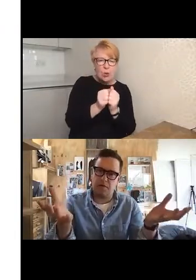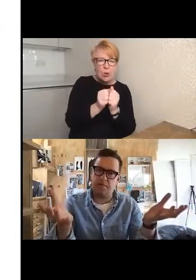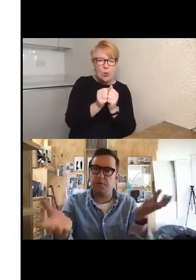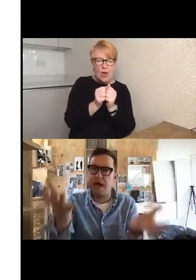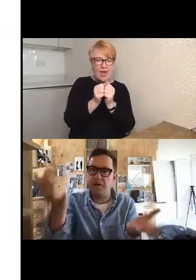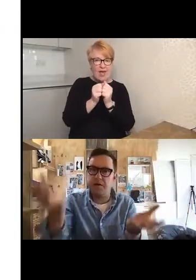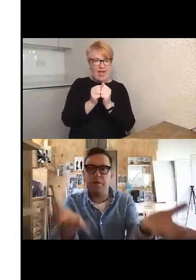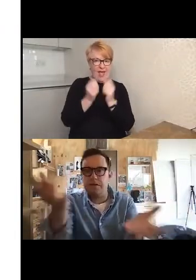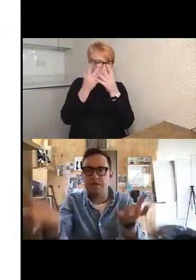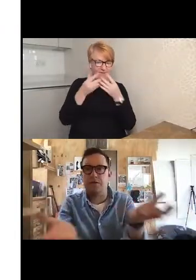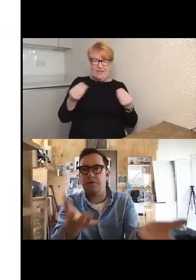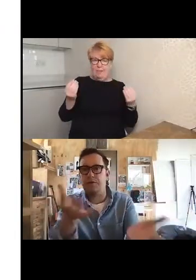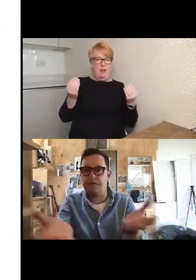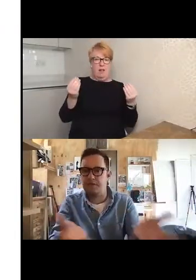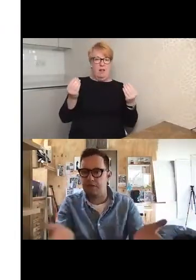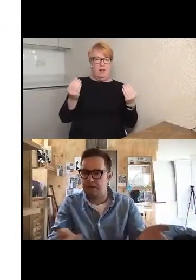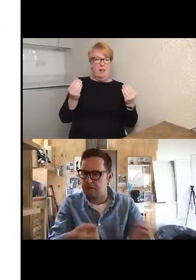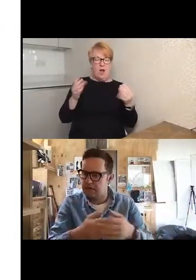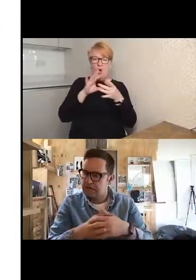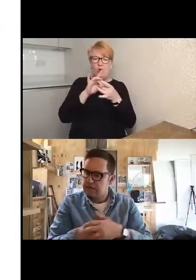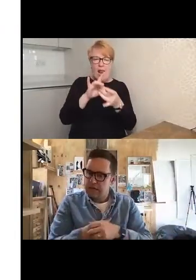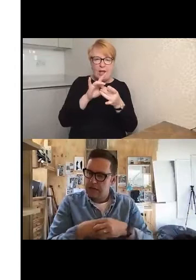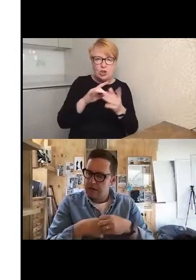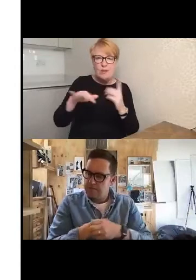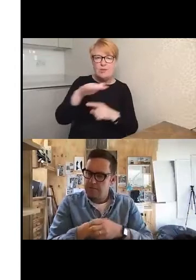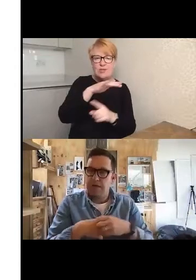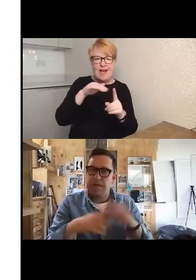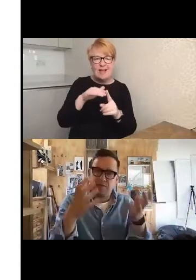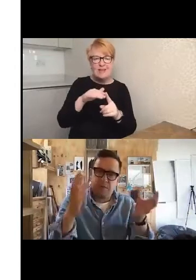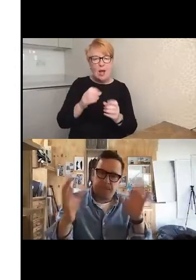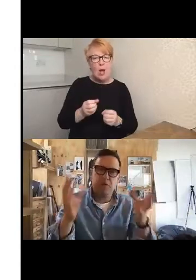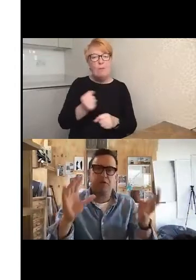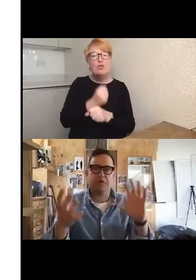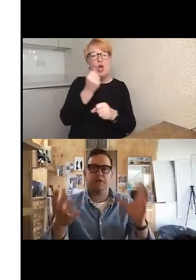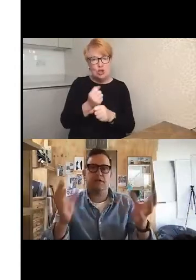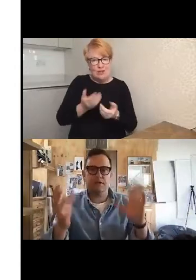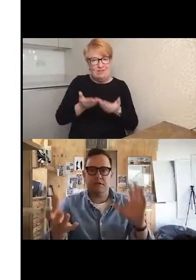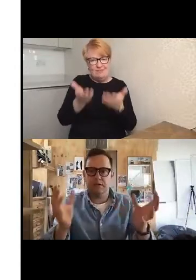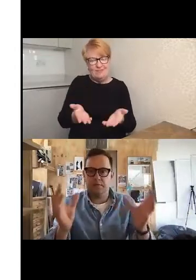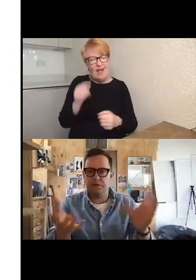and sort of how and the relationships that we have in society. And that's where the poetry is, I guess, in the project.